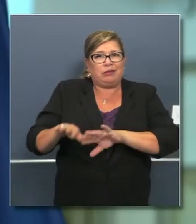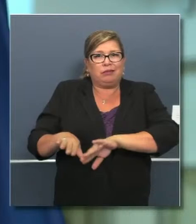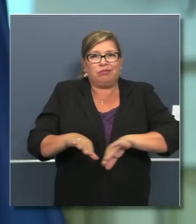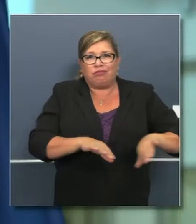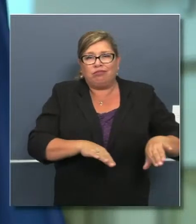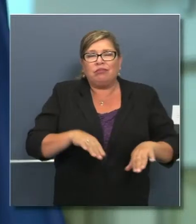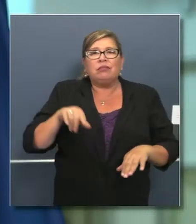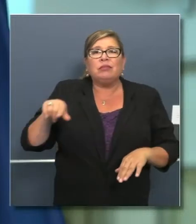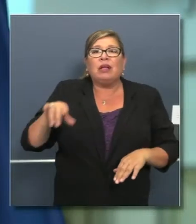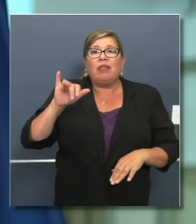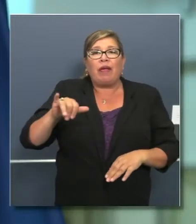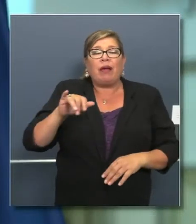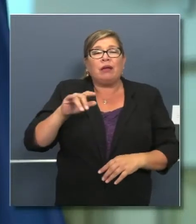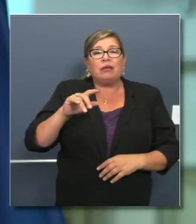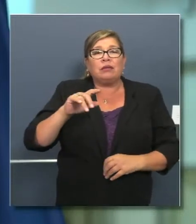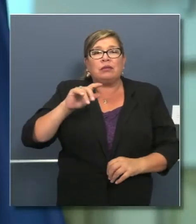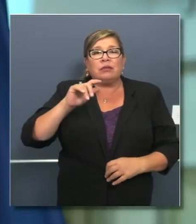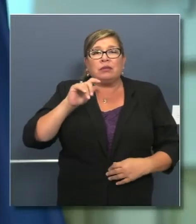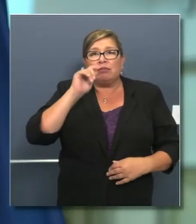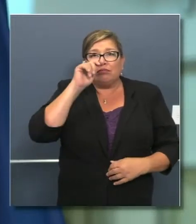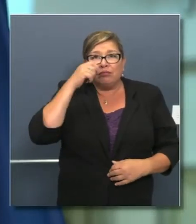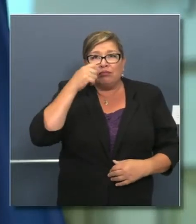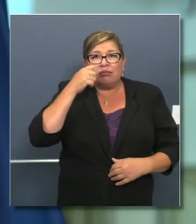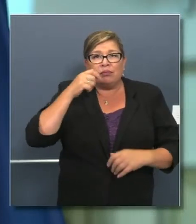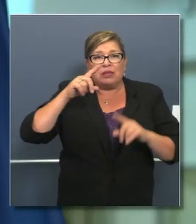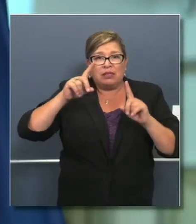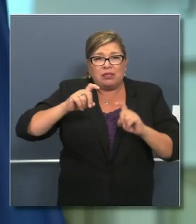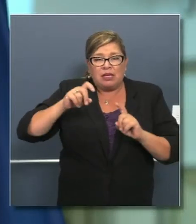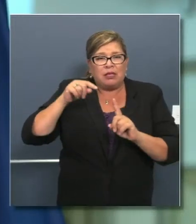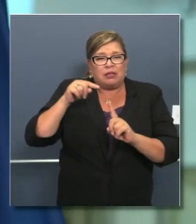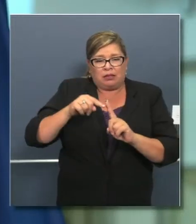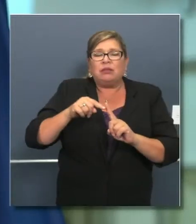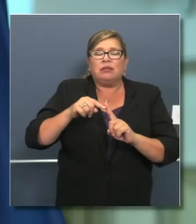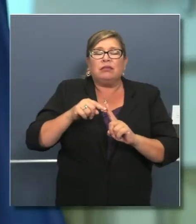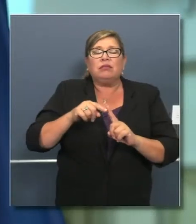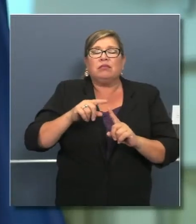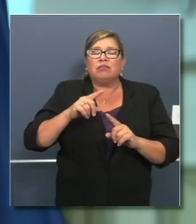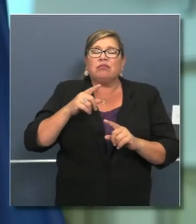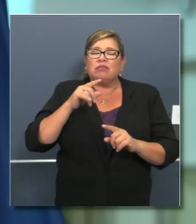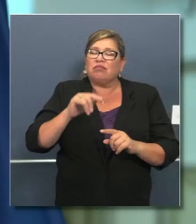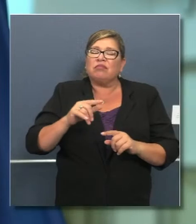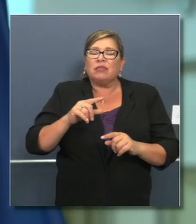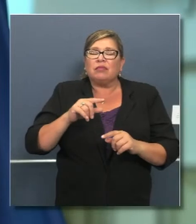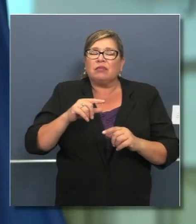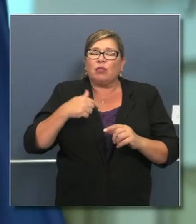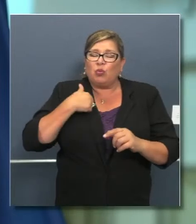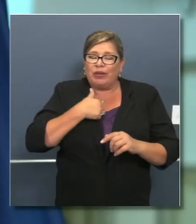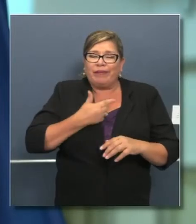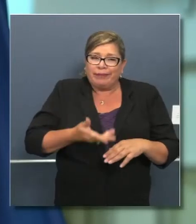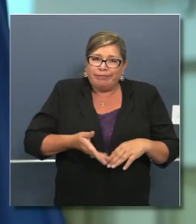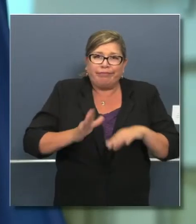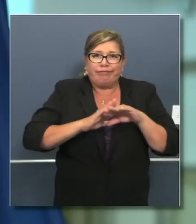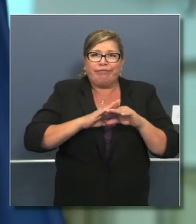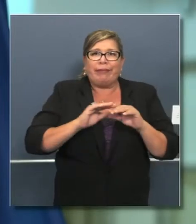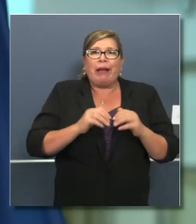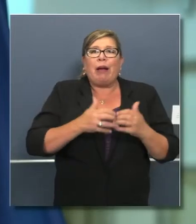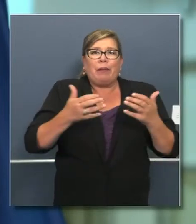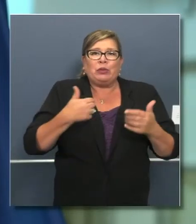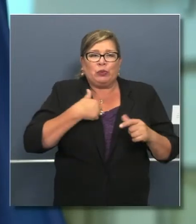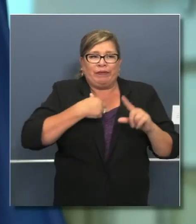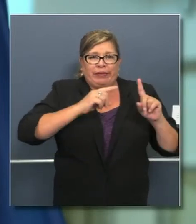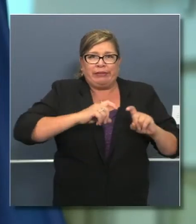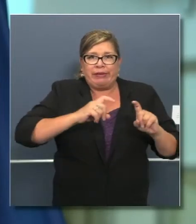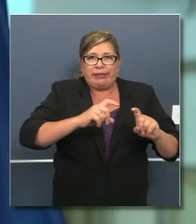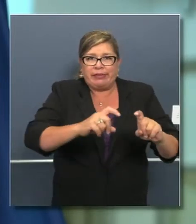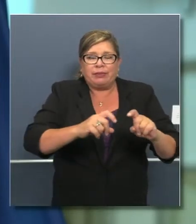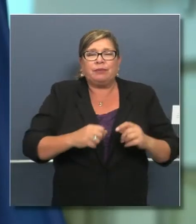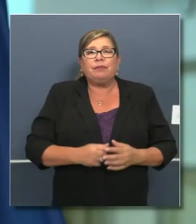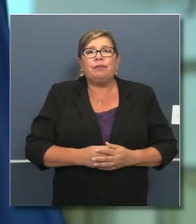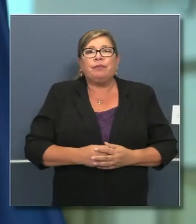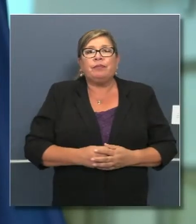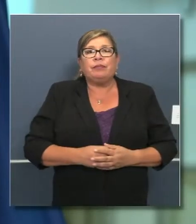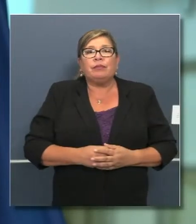PCR tests are the backbone of our testing we have substantially increased access we however